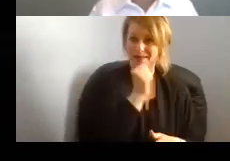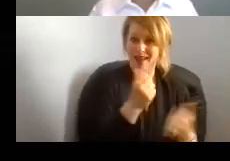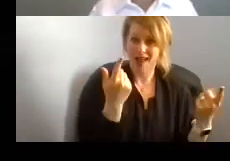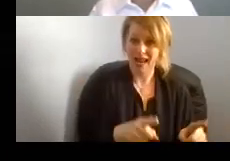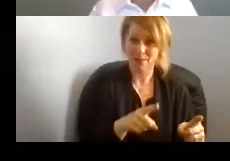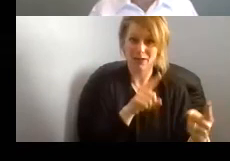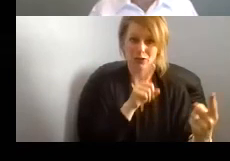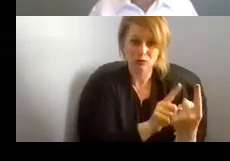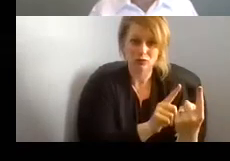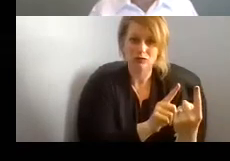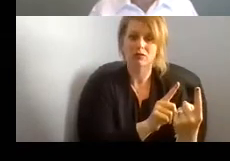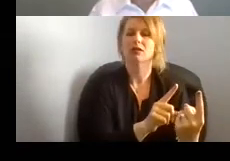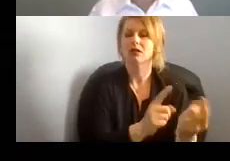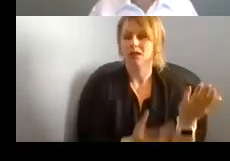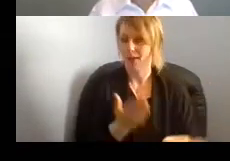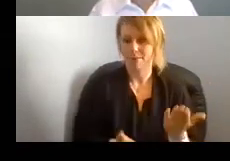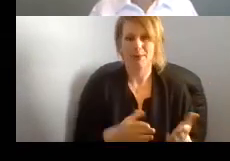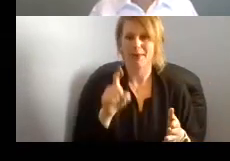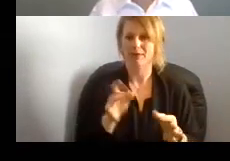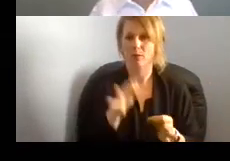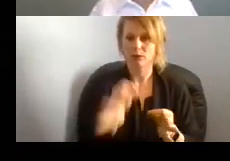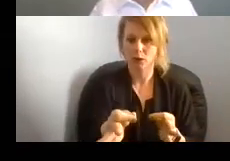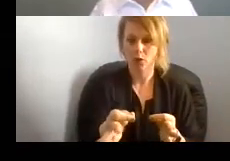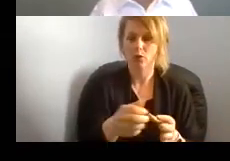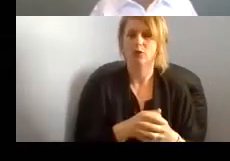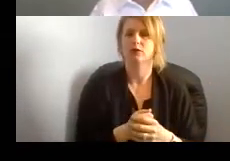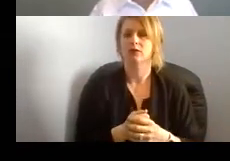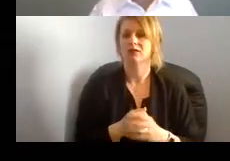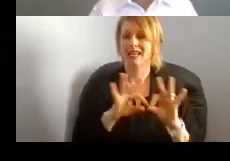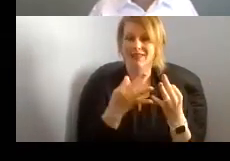Funerals may need to be postponed, and family and friends unable to visit.